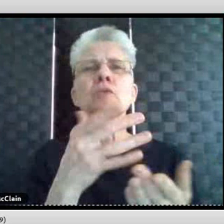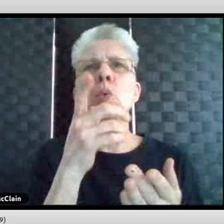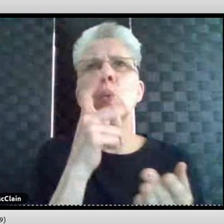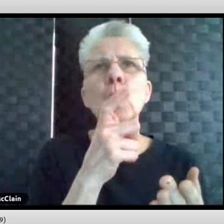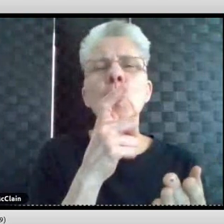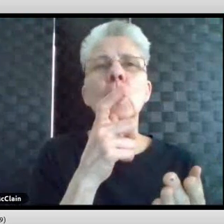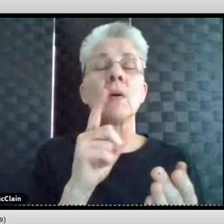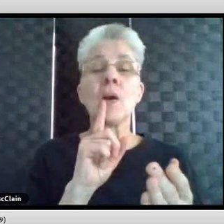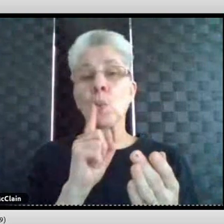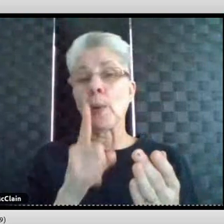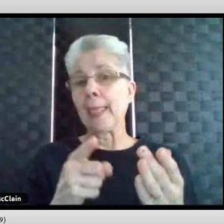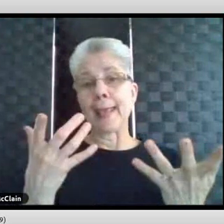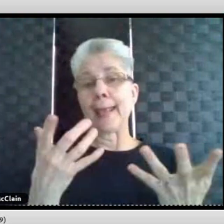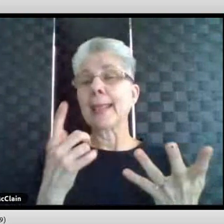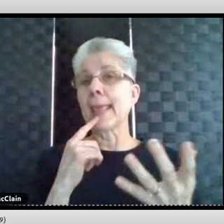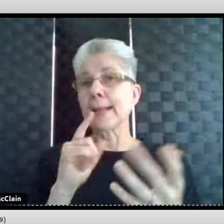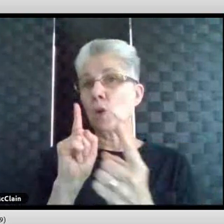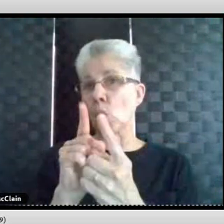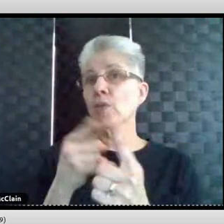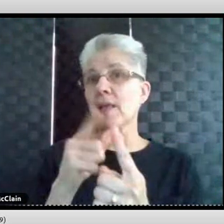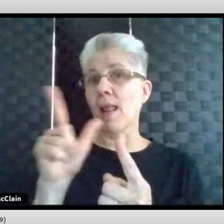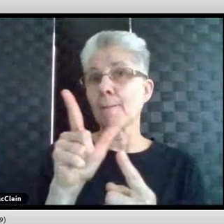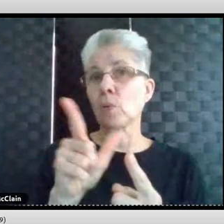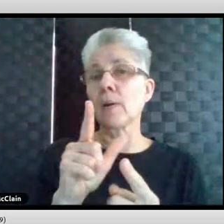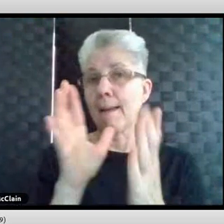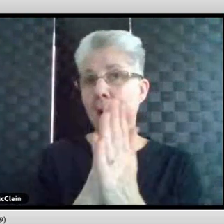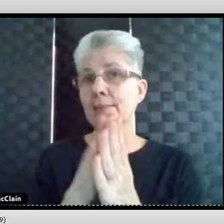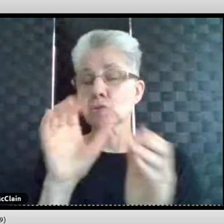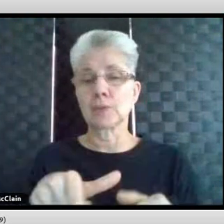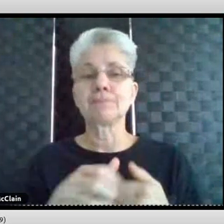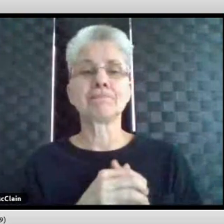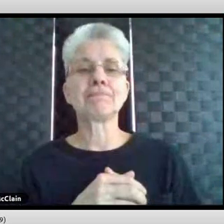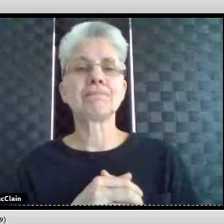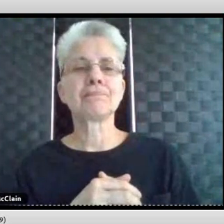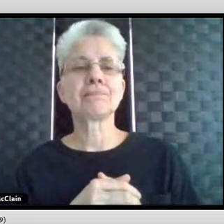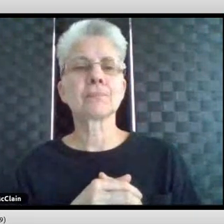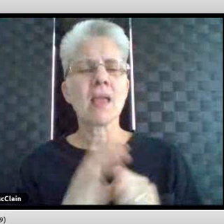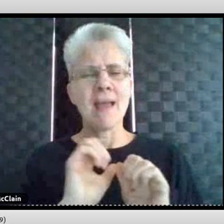when in reality they can come to their library and do that. Elizabeth said, "How do those of you using